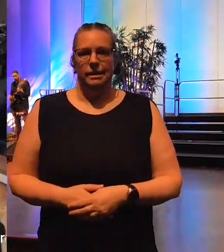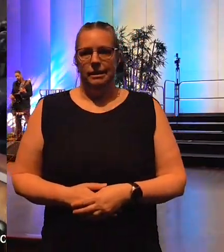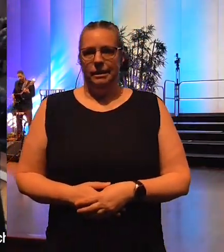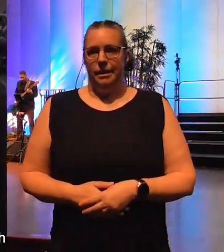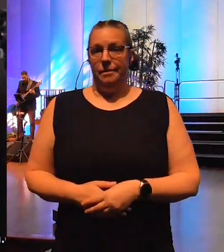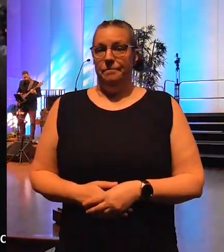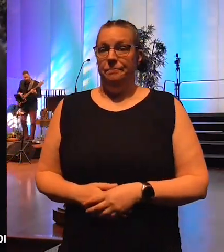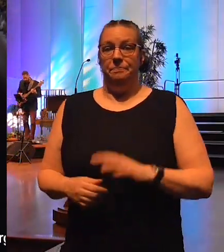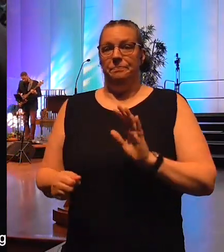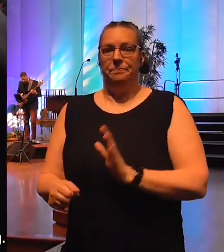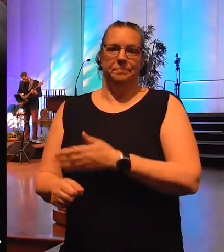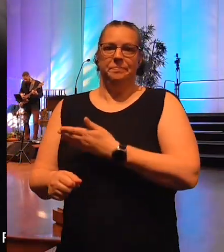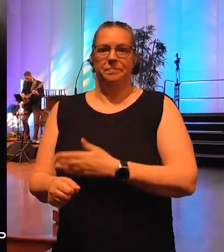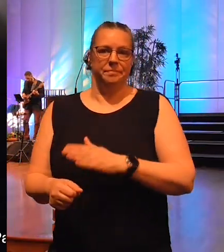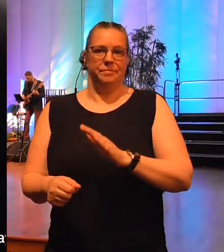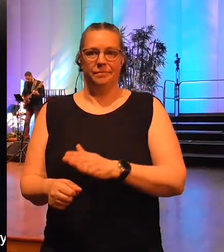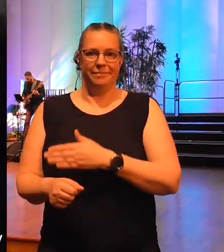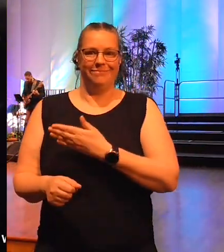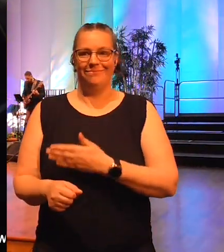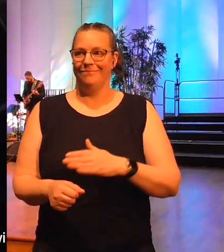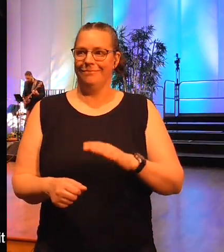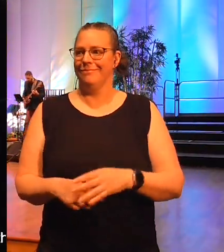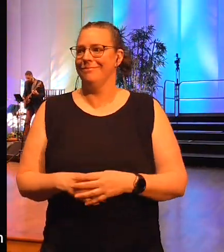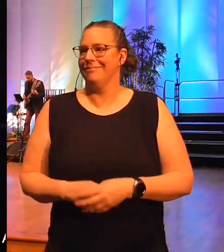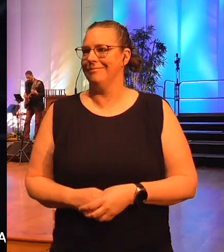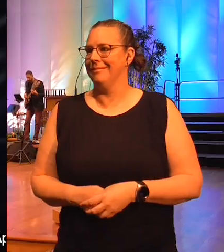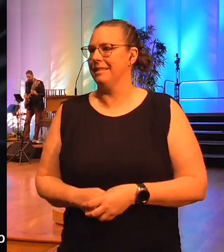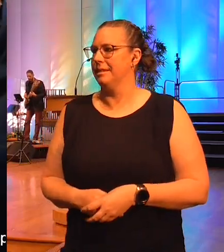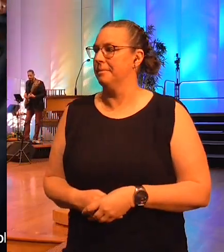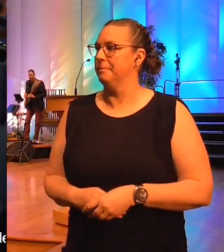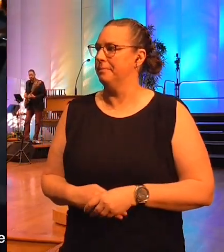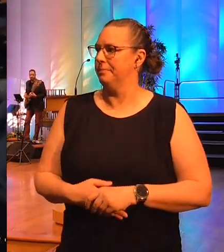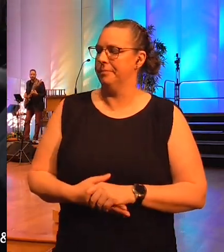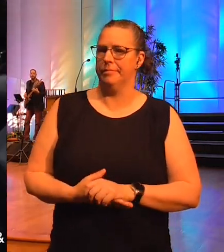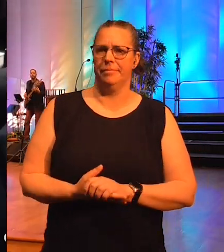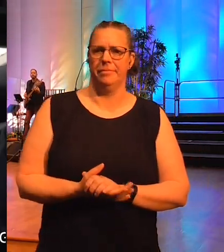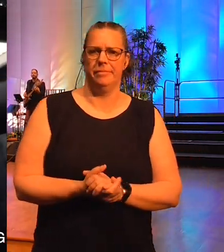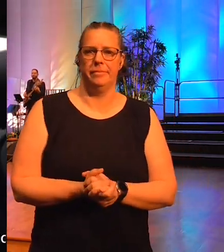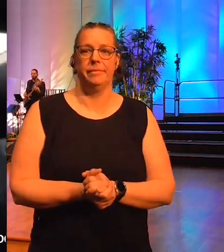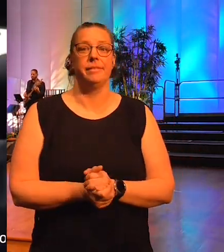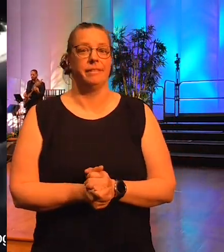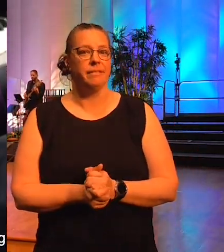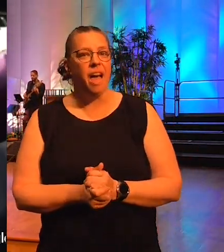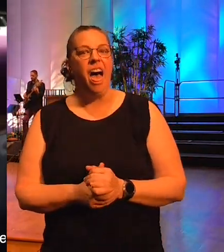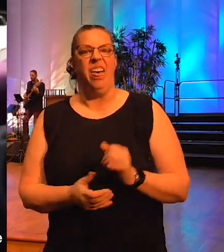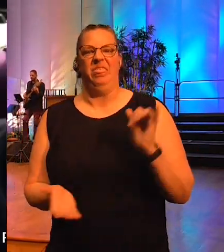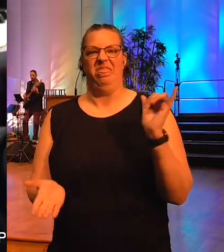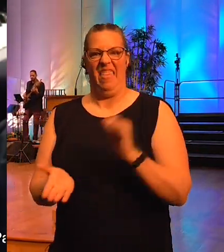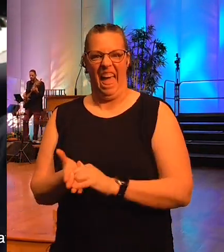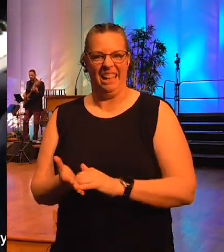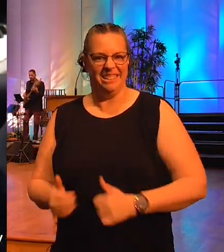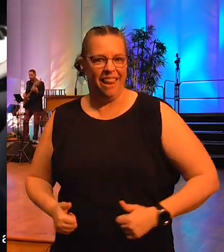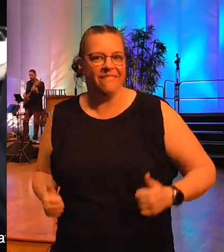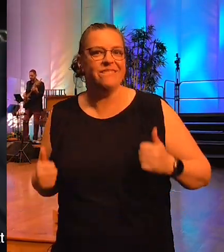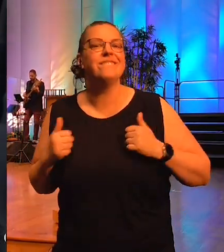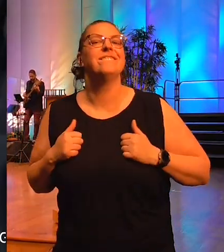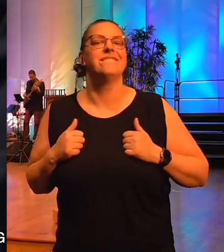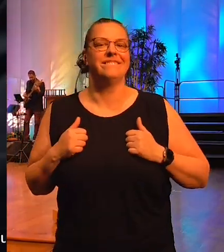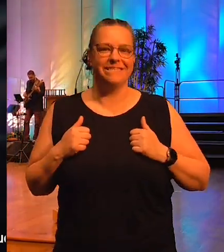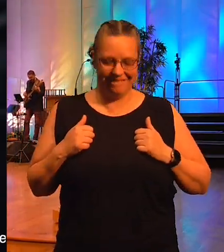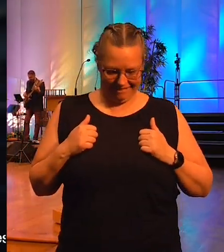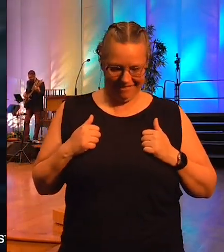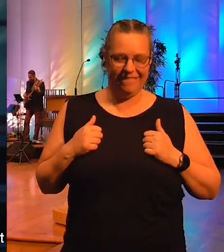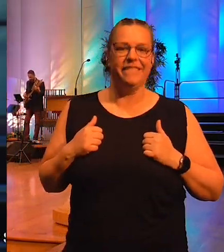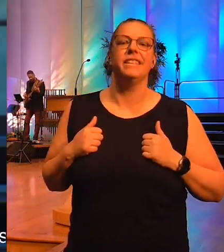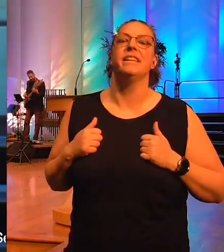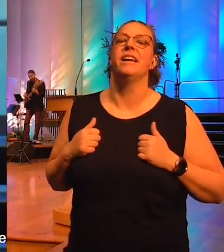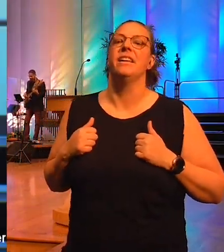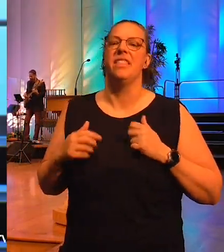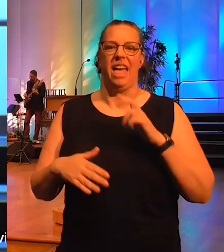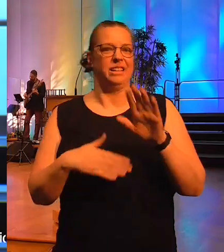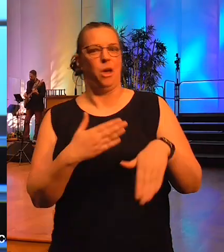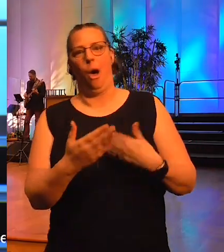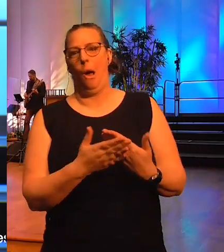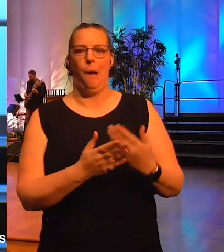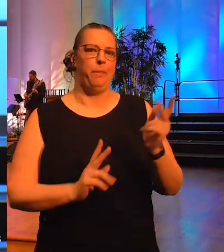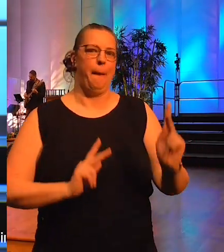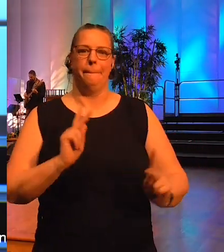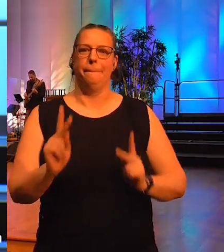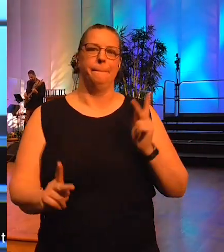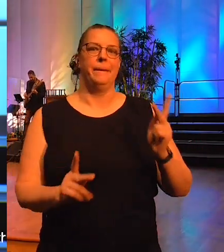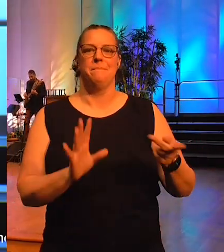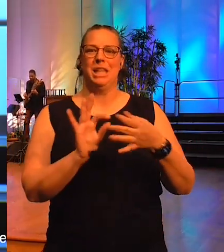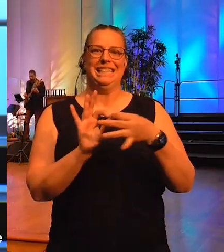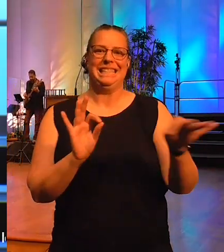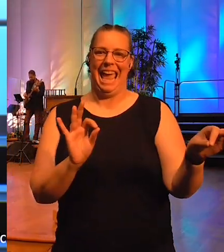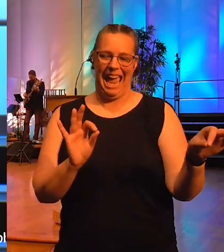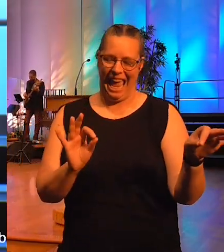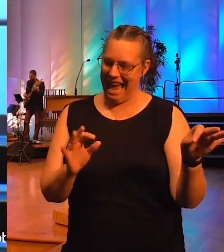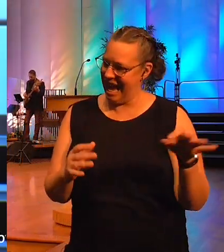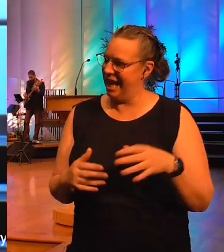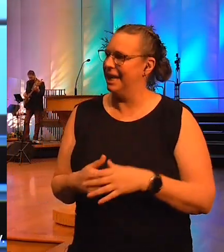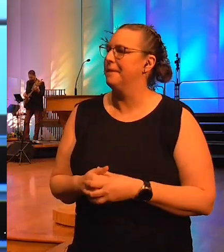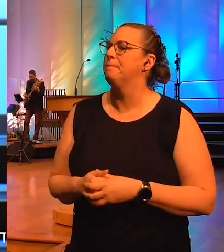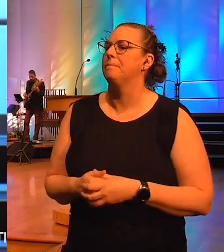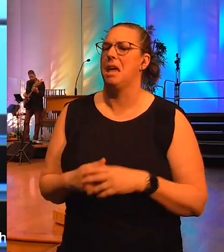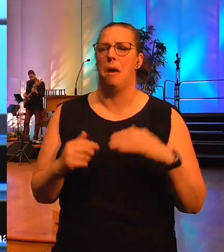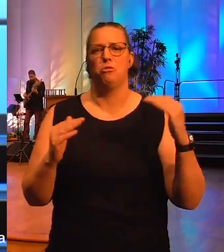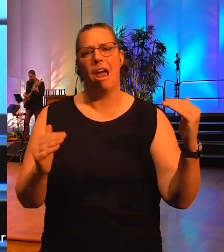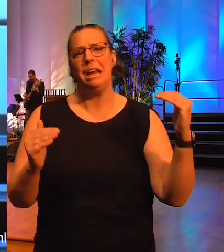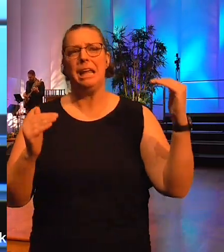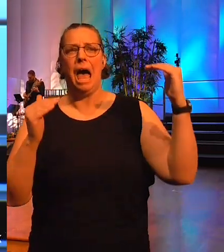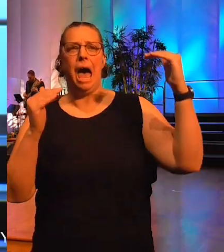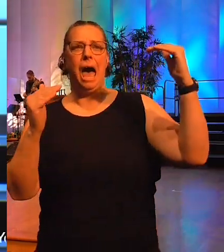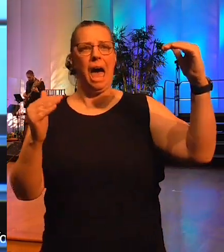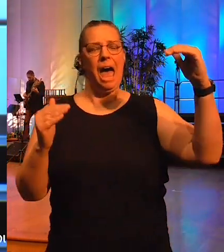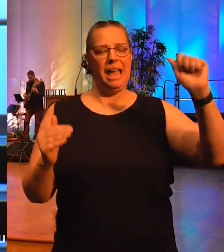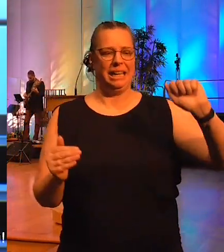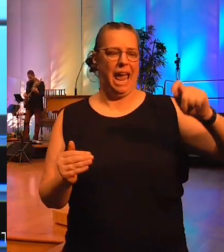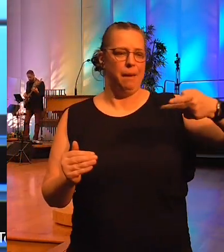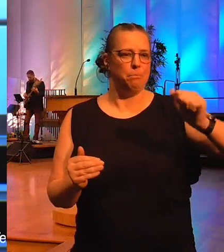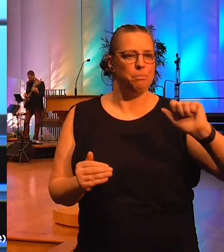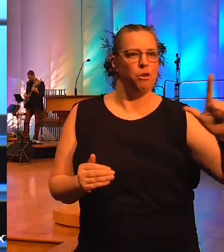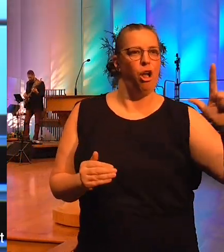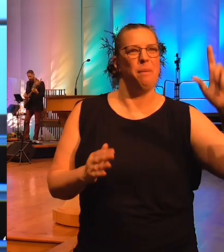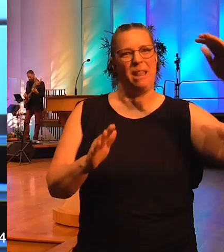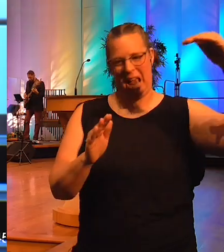bless that's life that's what all the people say you're riding high in April knock down in